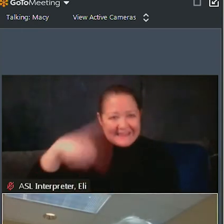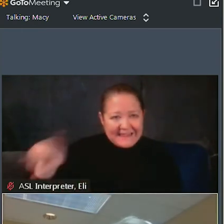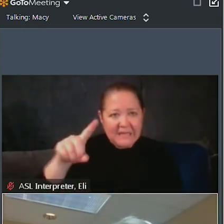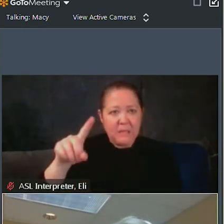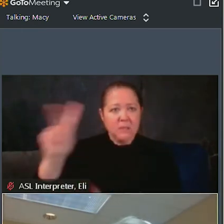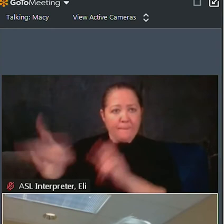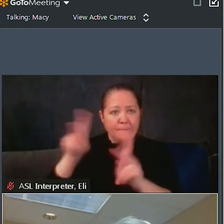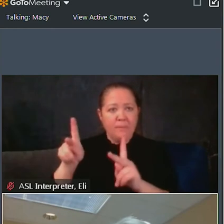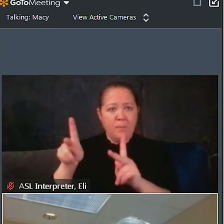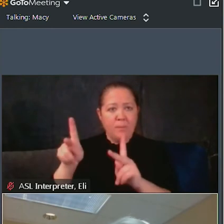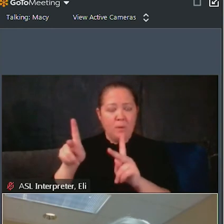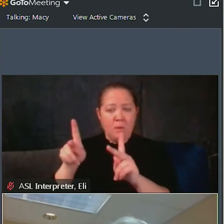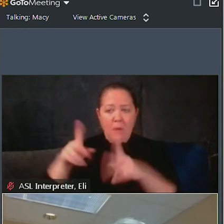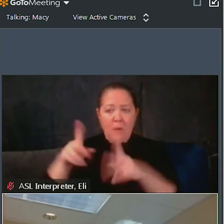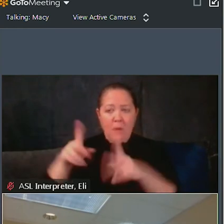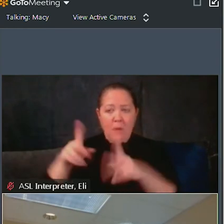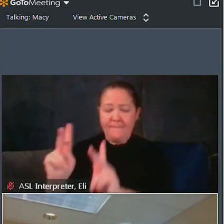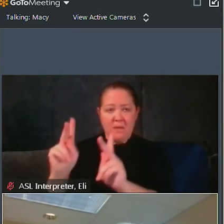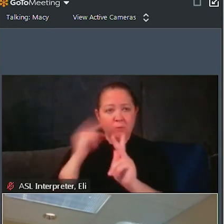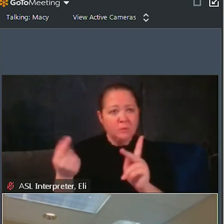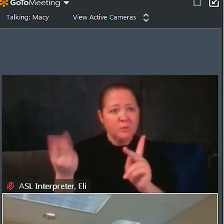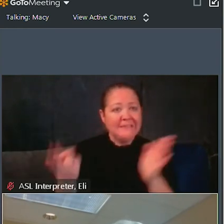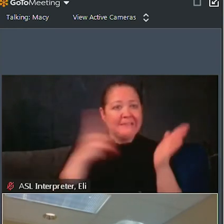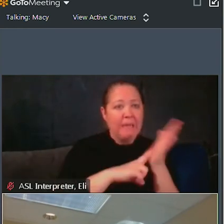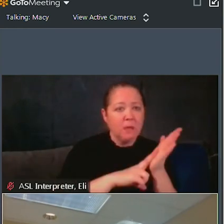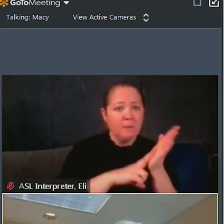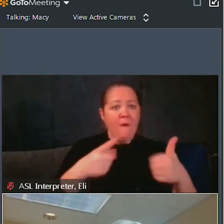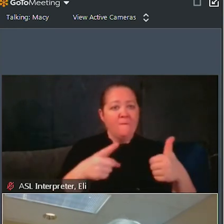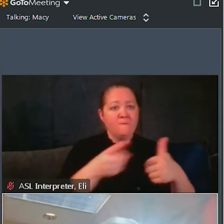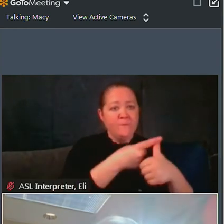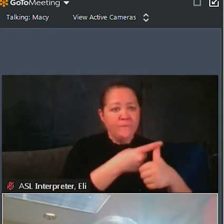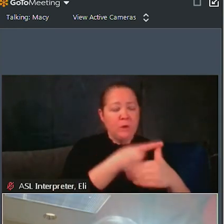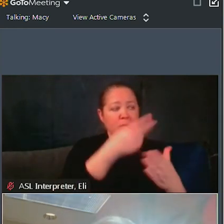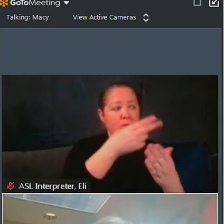have permitted to sign up as a person to record would have signed up as a person of record.